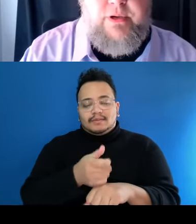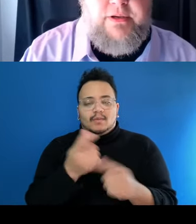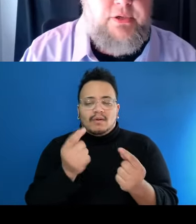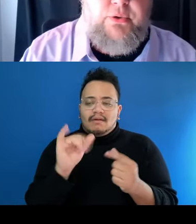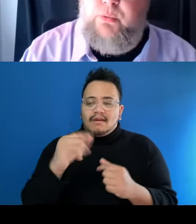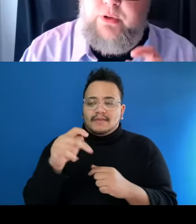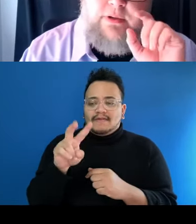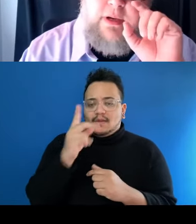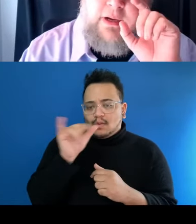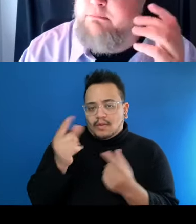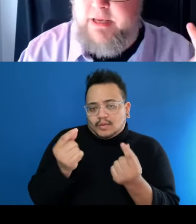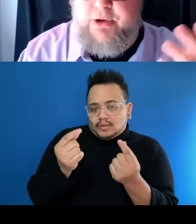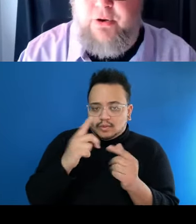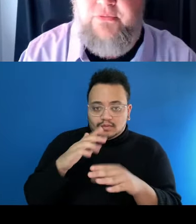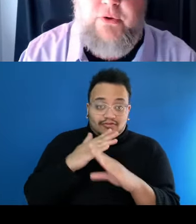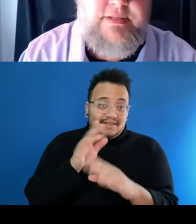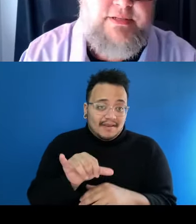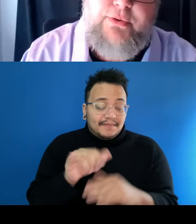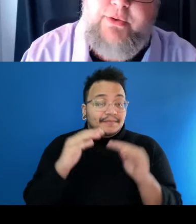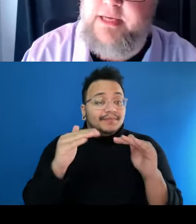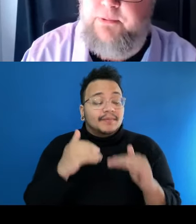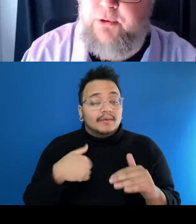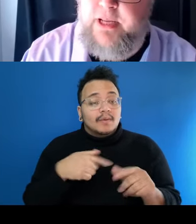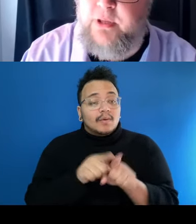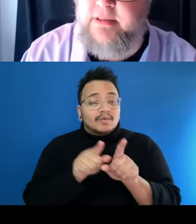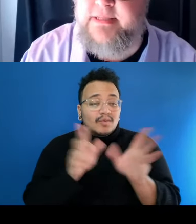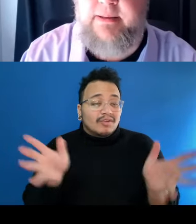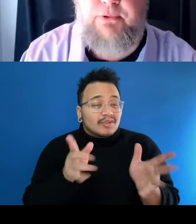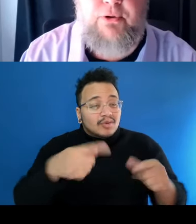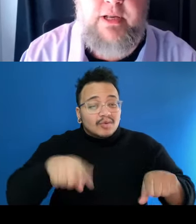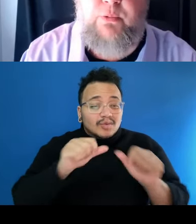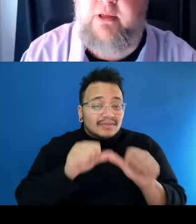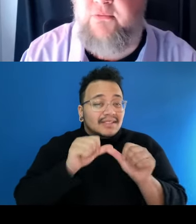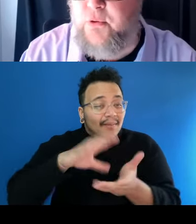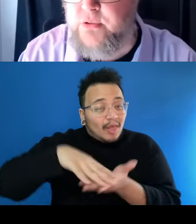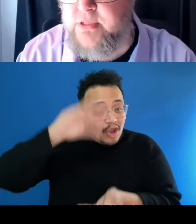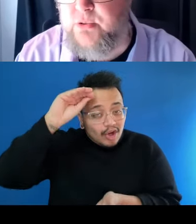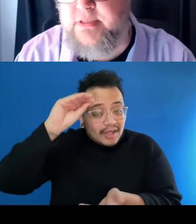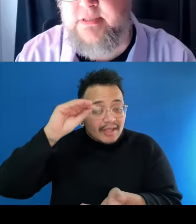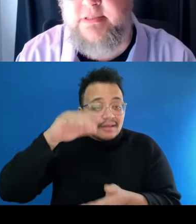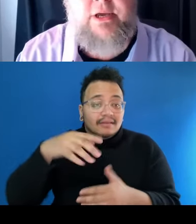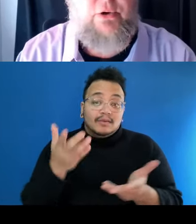We also would encourage folks to keep learning, whether that's keep learning with FORGE resources